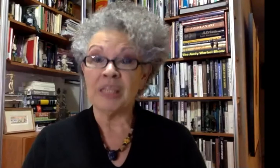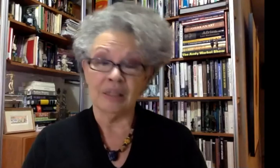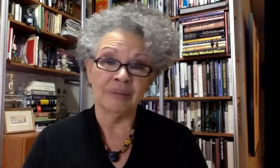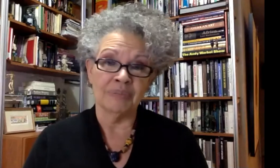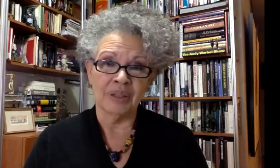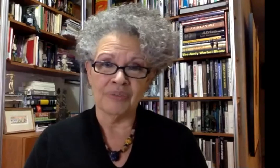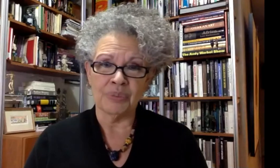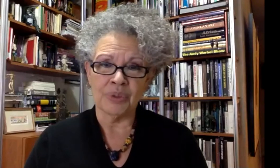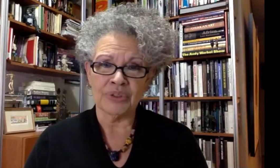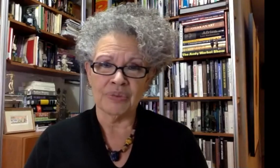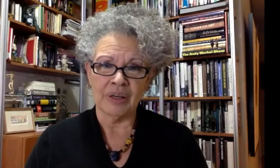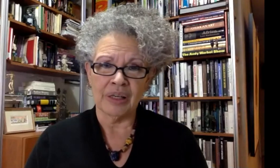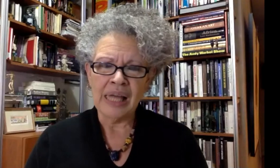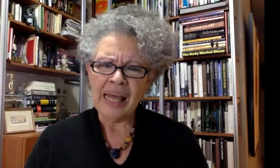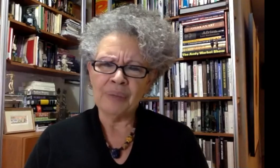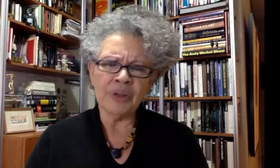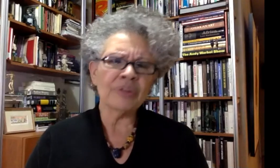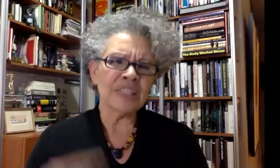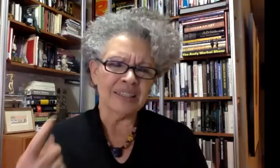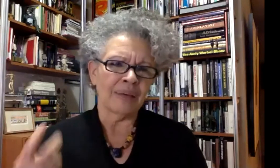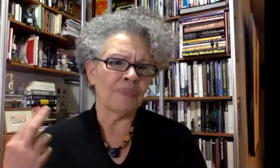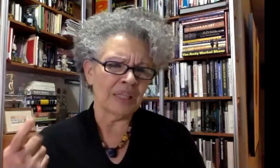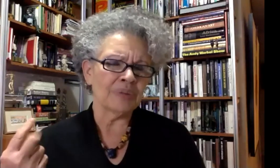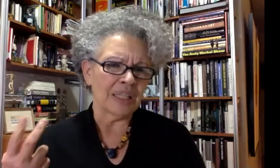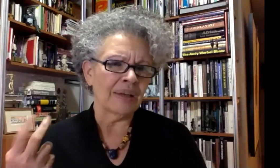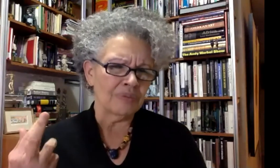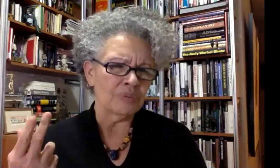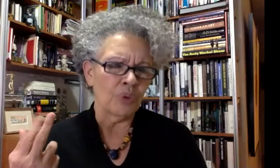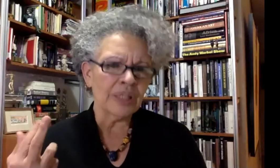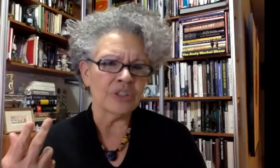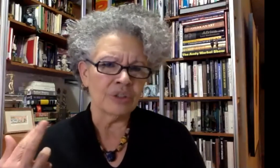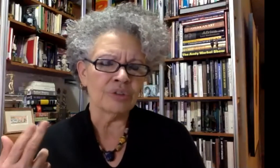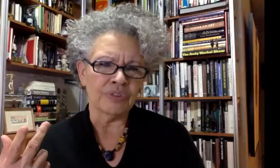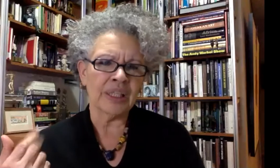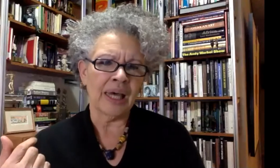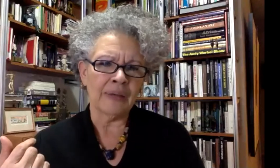Enough is enough. You're right. And we are not responsible for the mental illness that has been inflicted upon our people